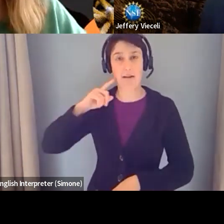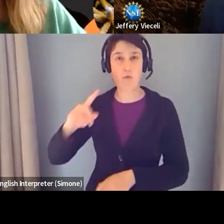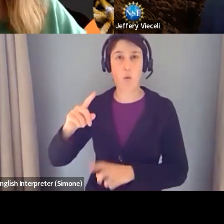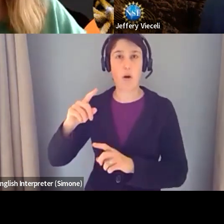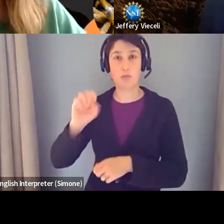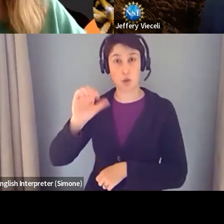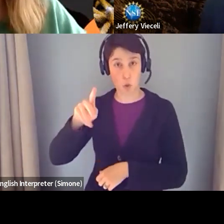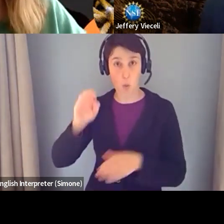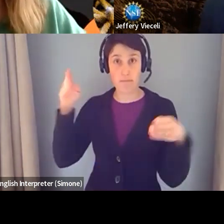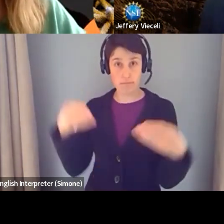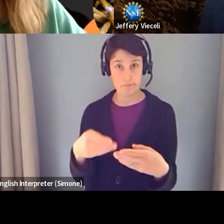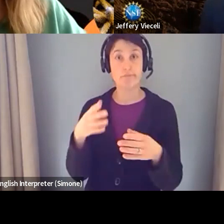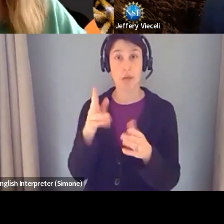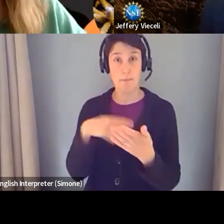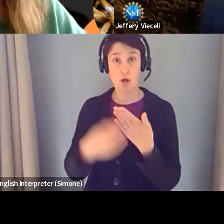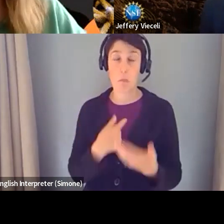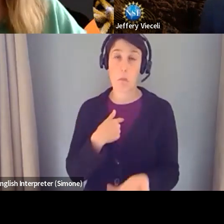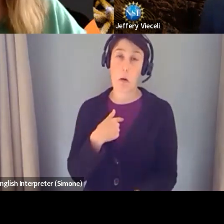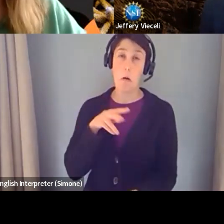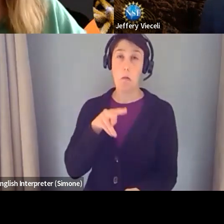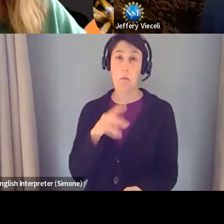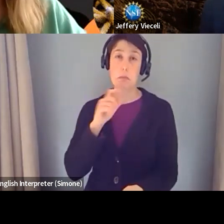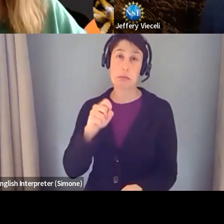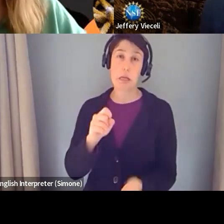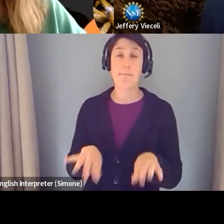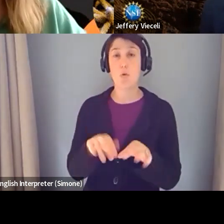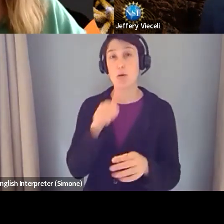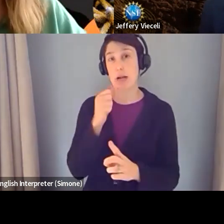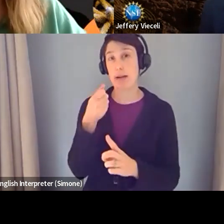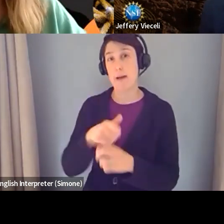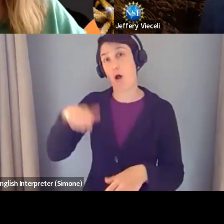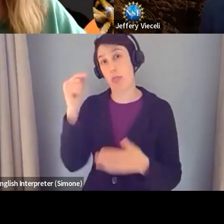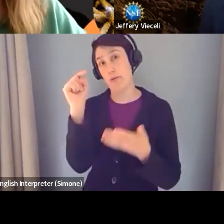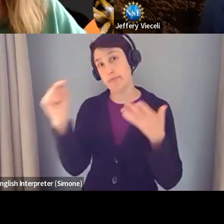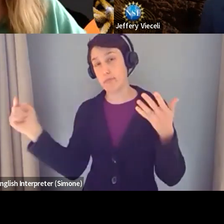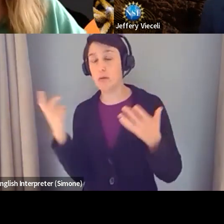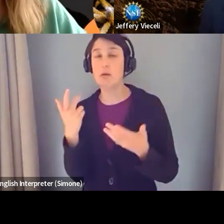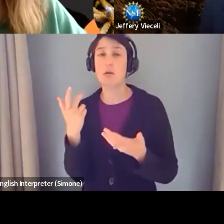So I will say yes, as long as it's not affecting the other parts; because some people may have --